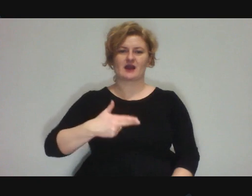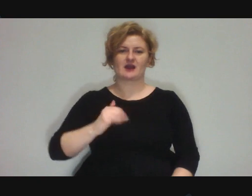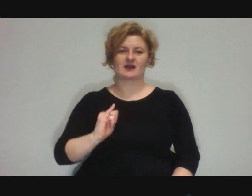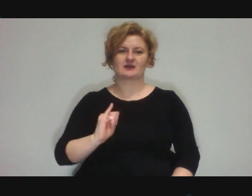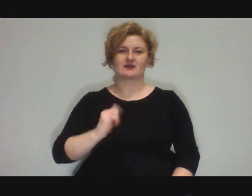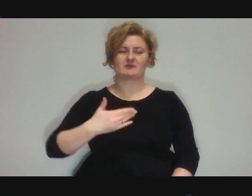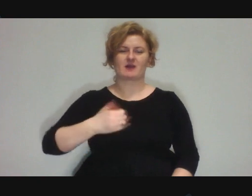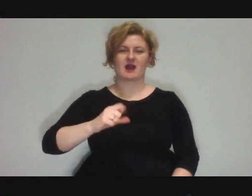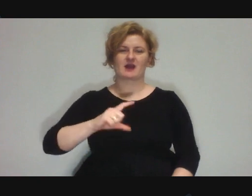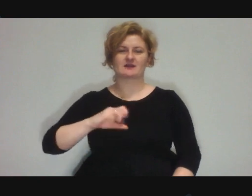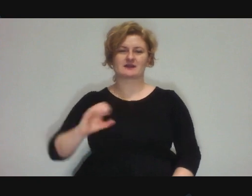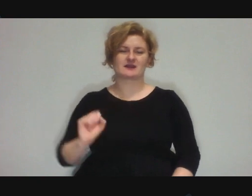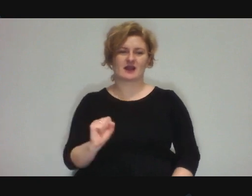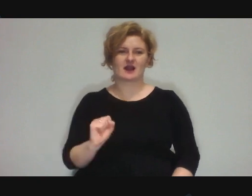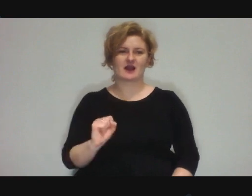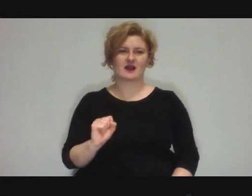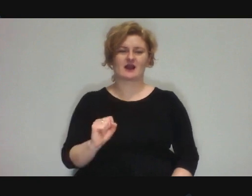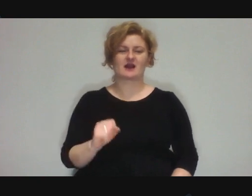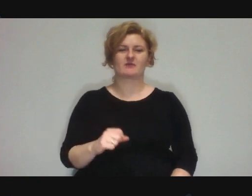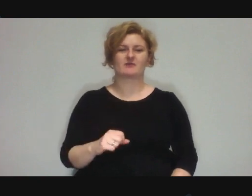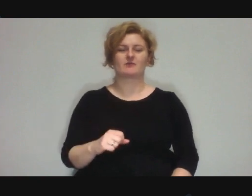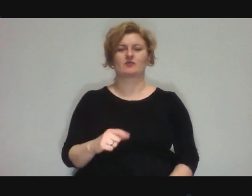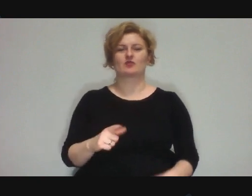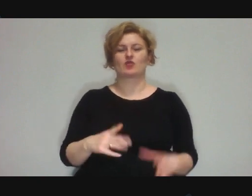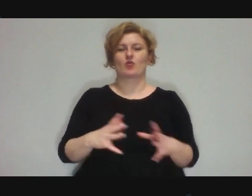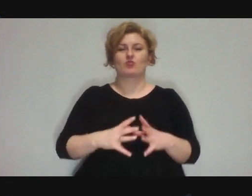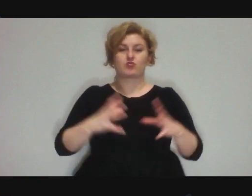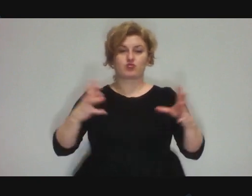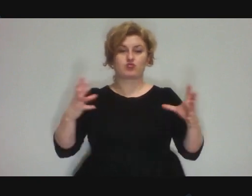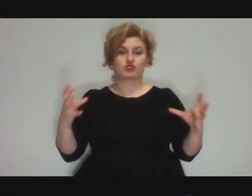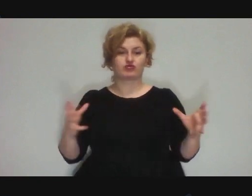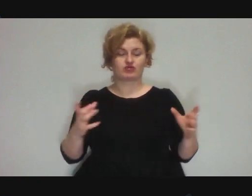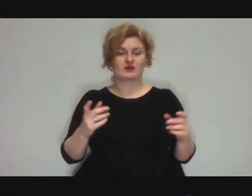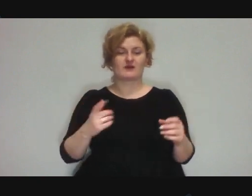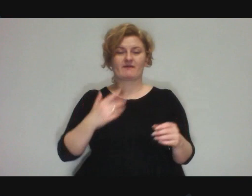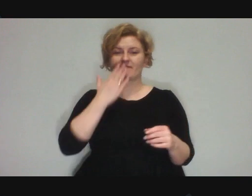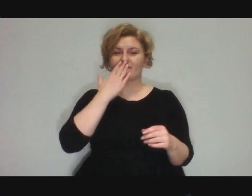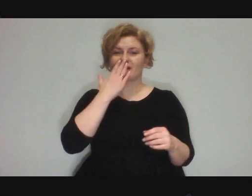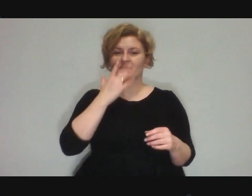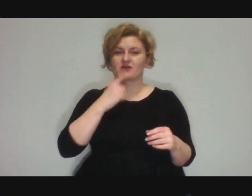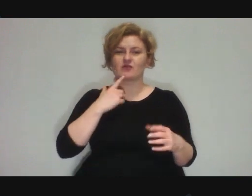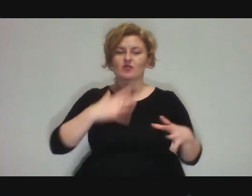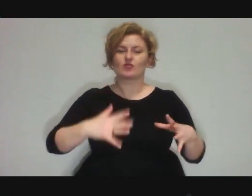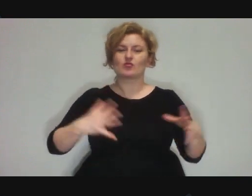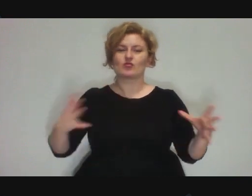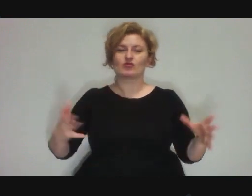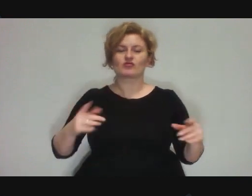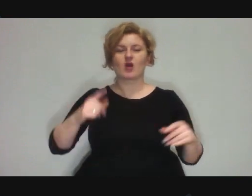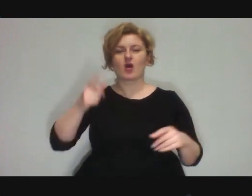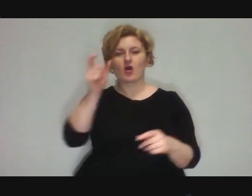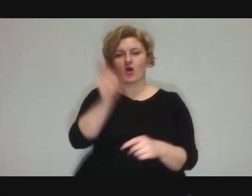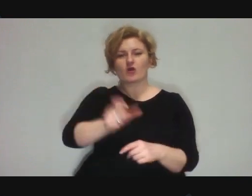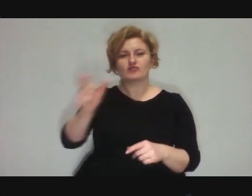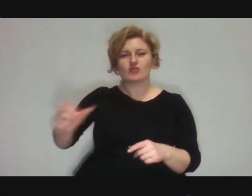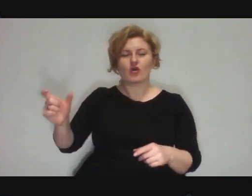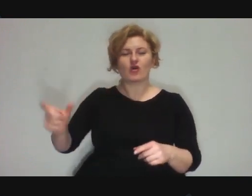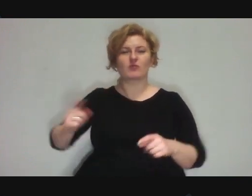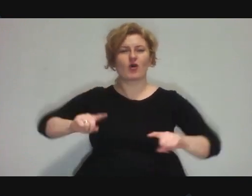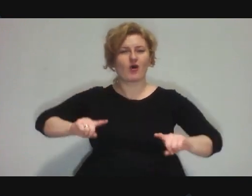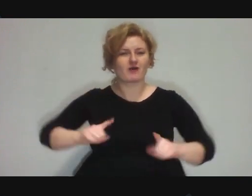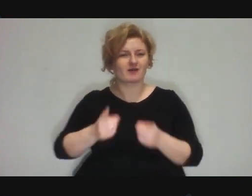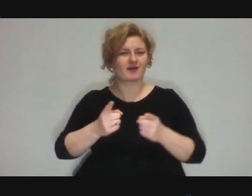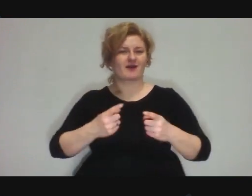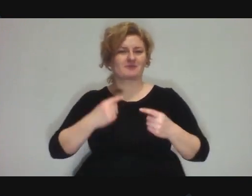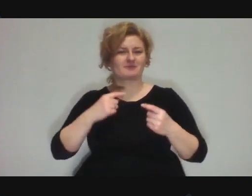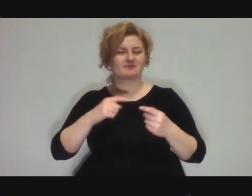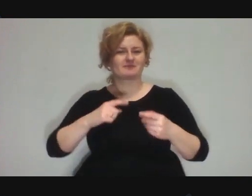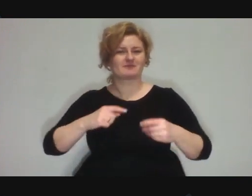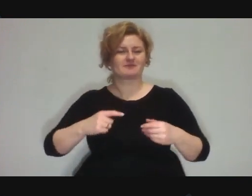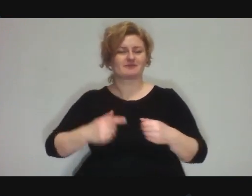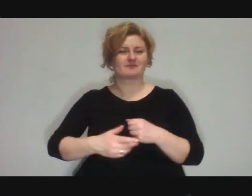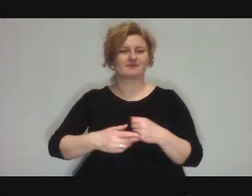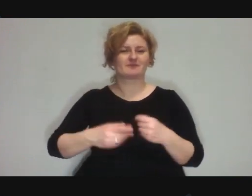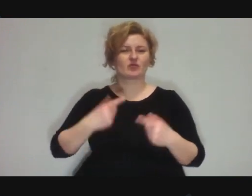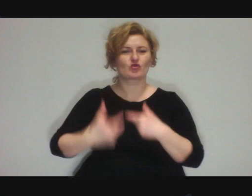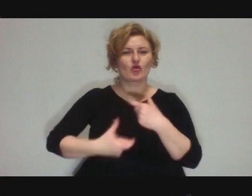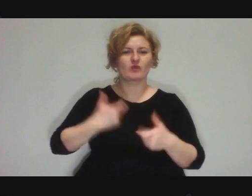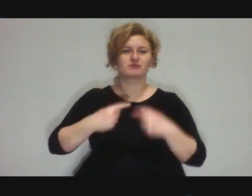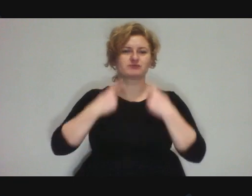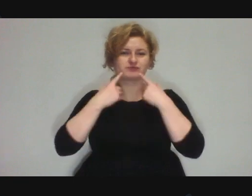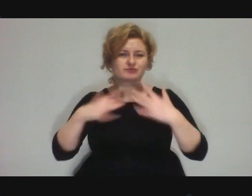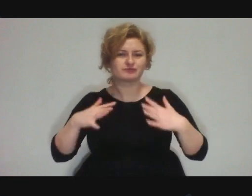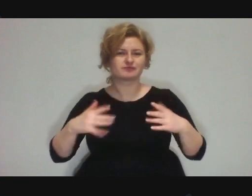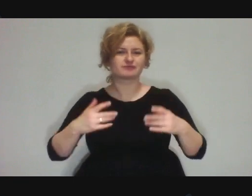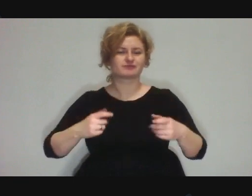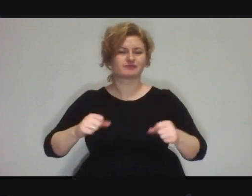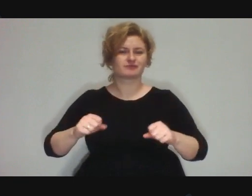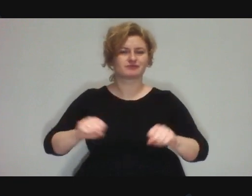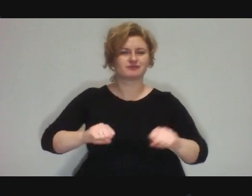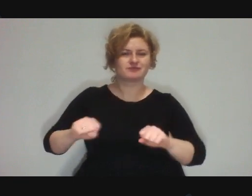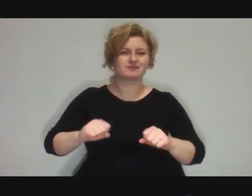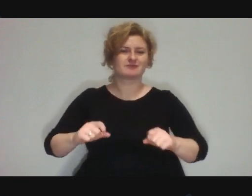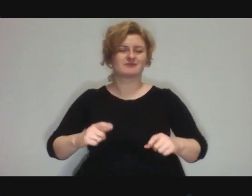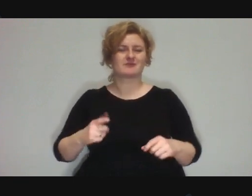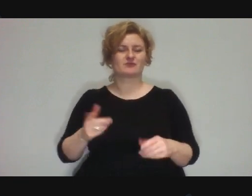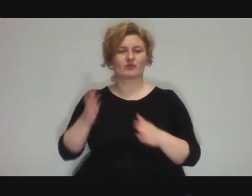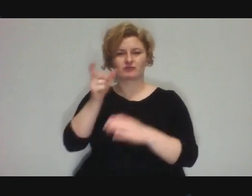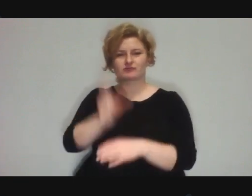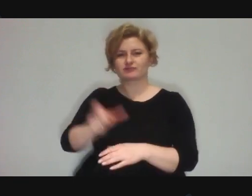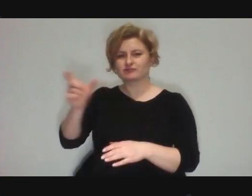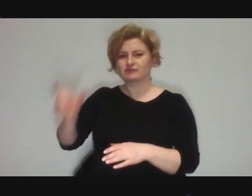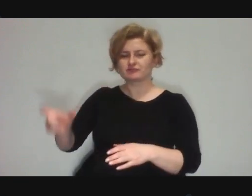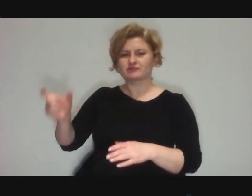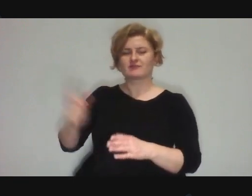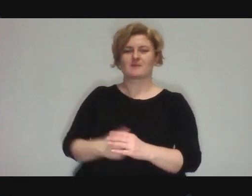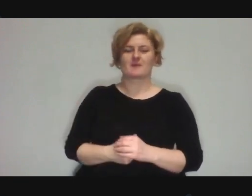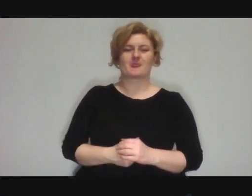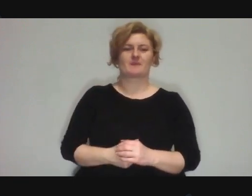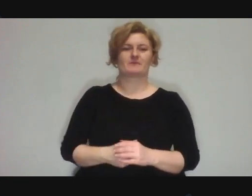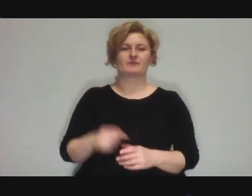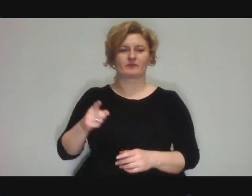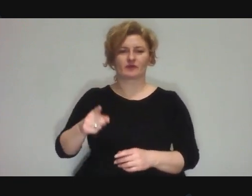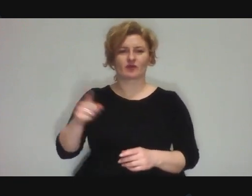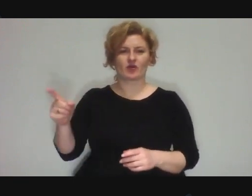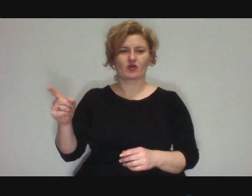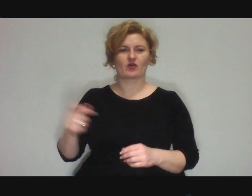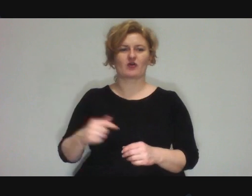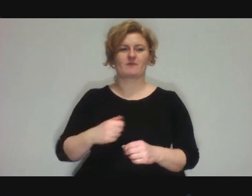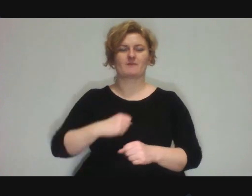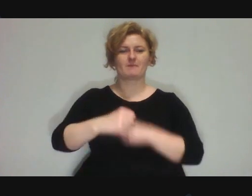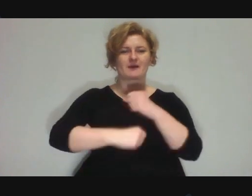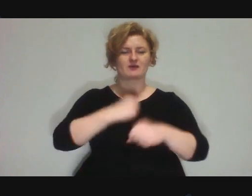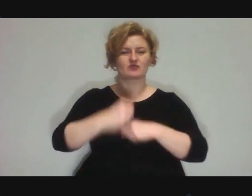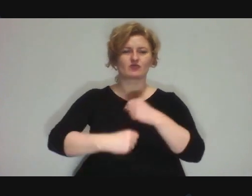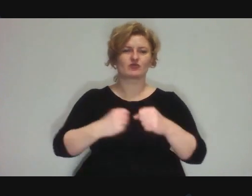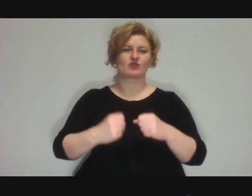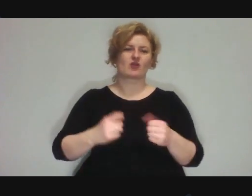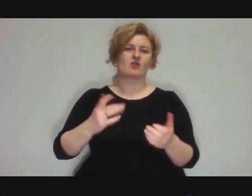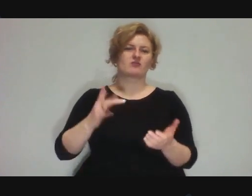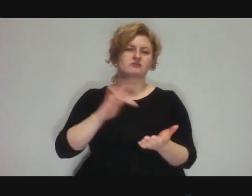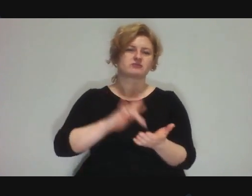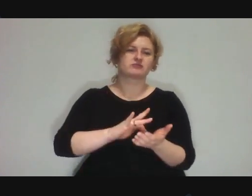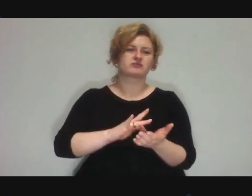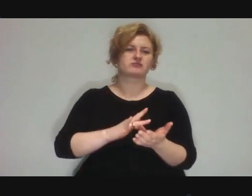because on a large scale, cultural animators, who work either in institutions or are such people-institutions themselves, often work somewhere in difficult environments,